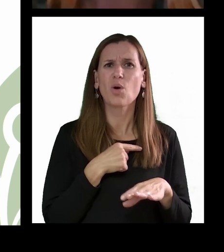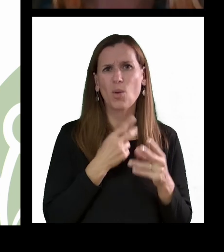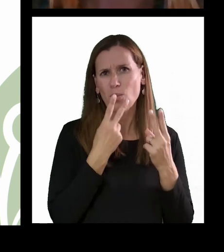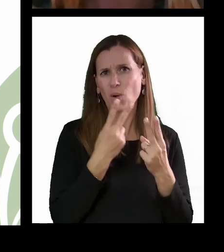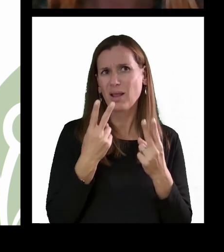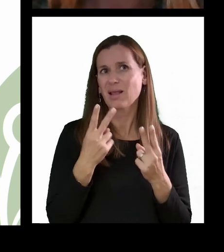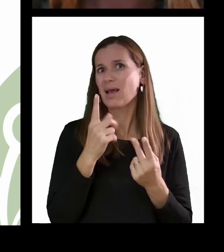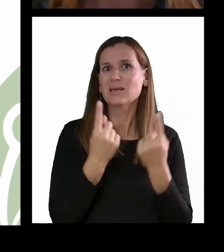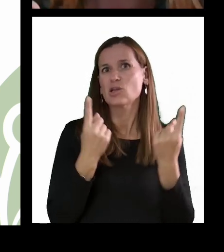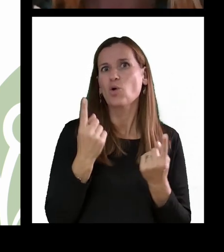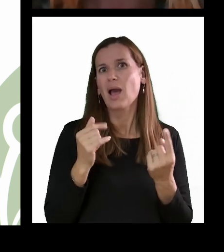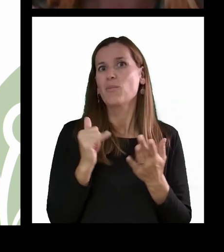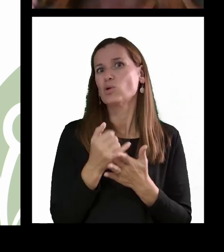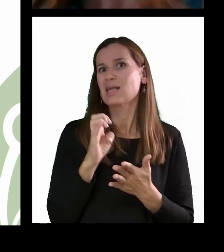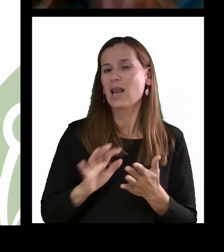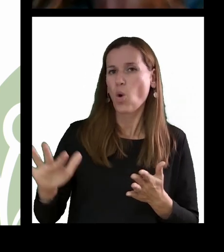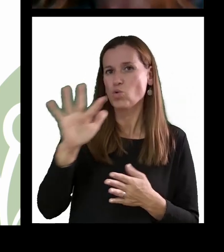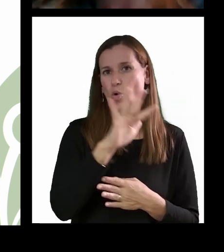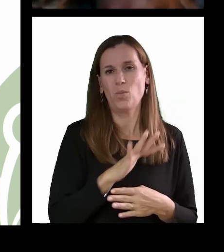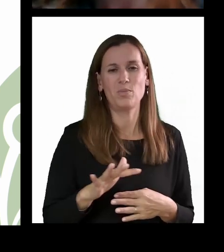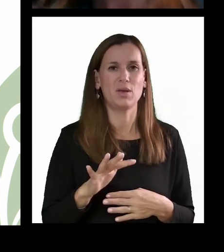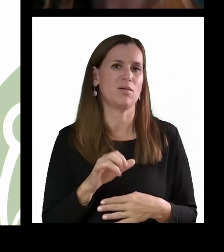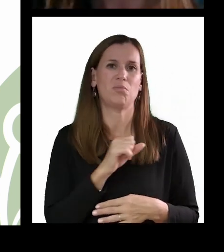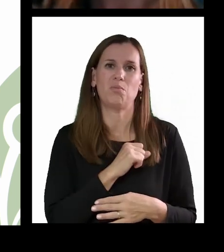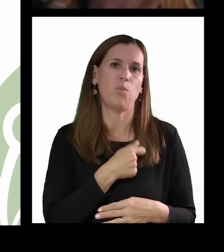Europe. So from Poland or Belgium